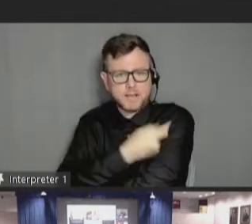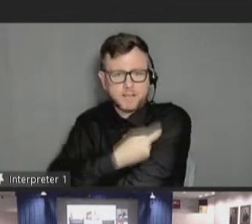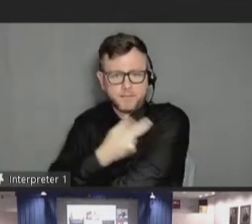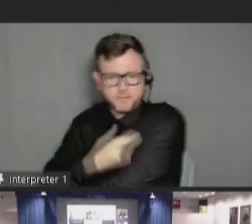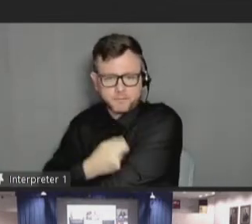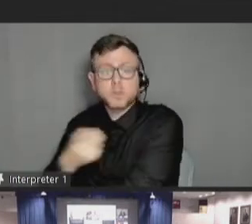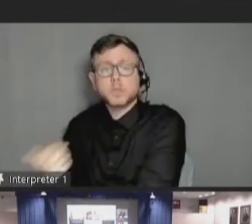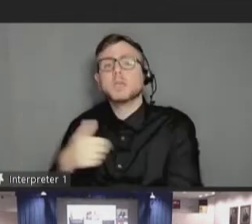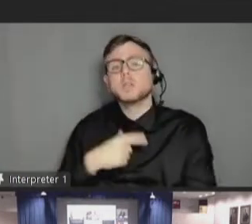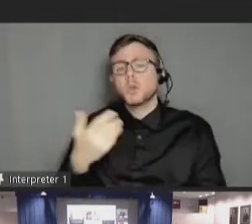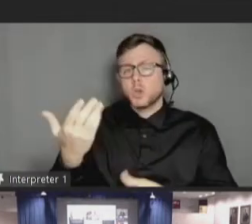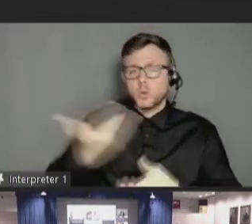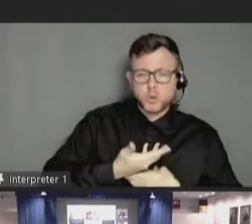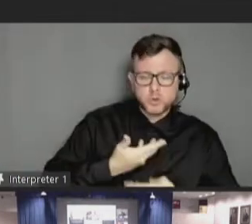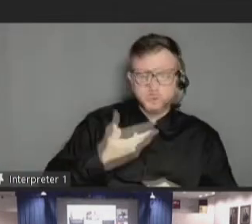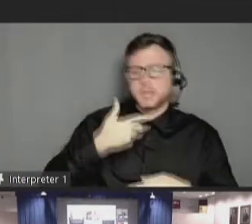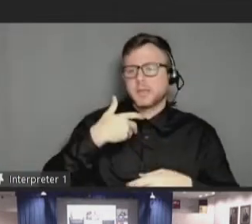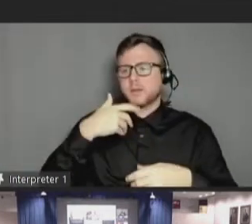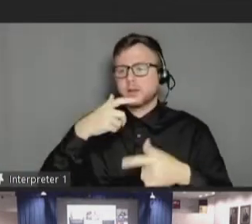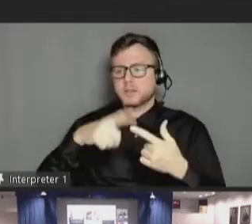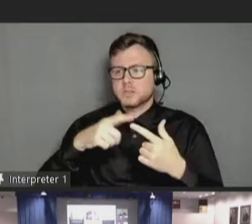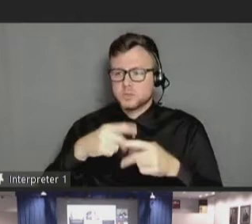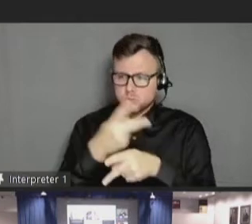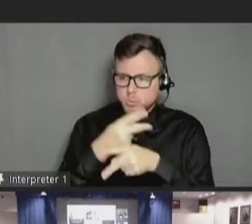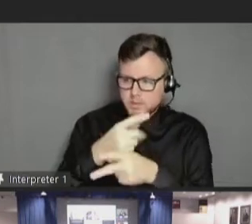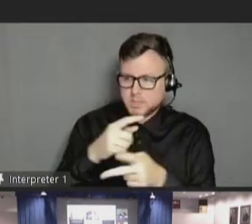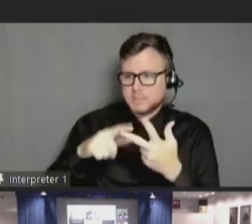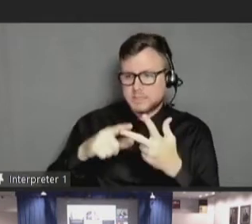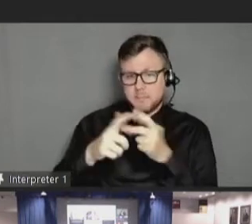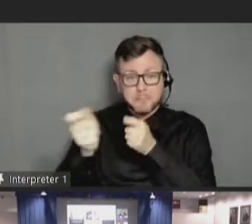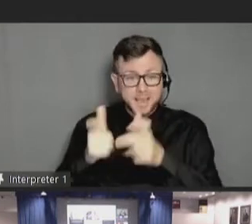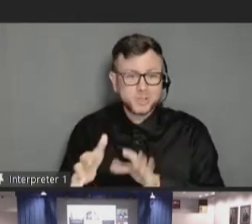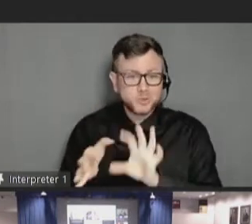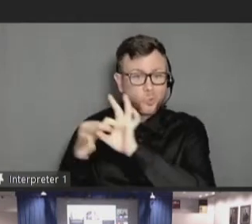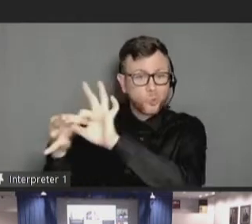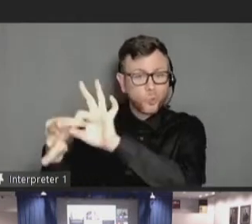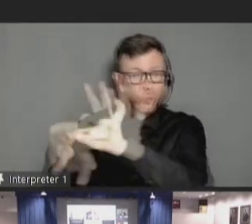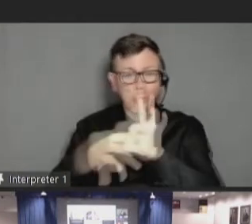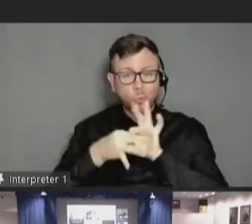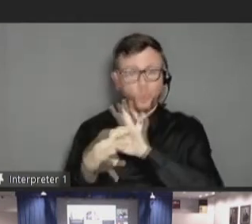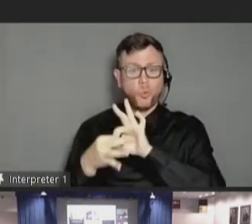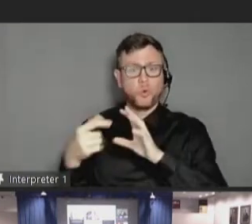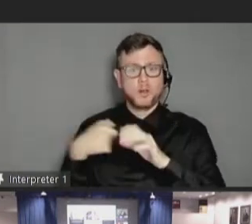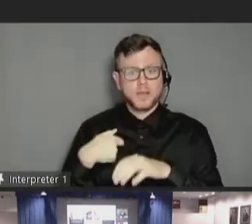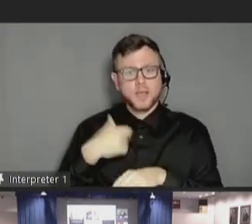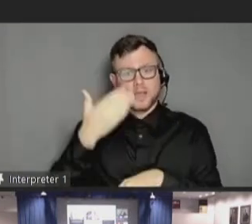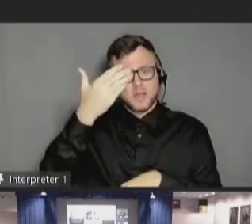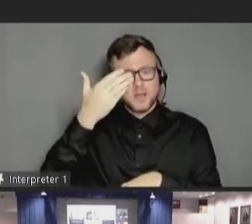hiring, supervising, managing, coordinating these frontline public health workers.